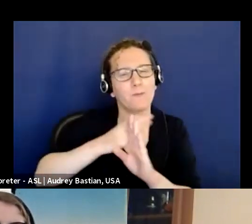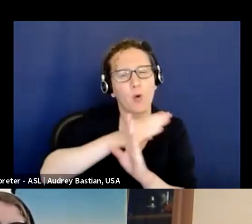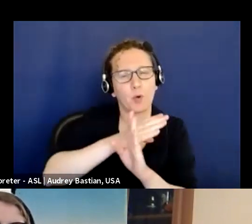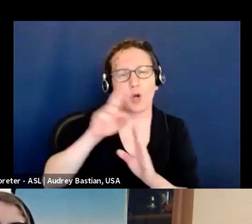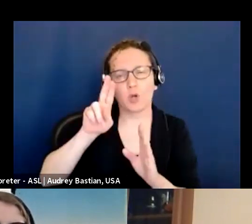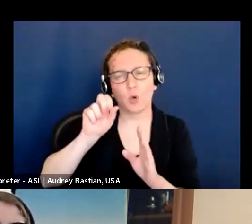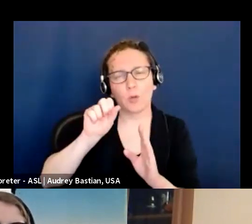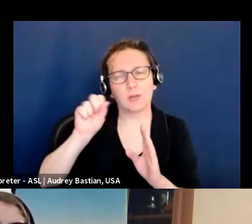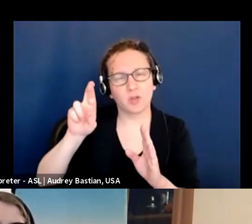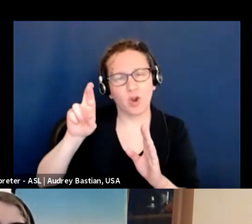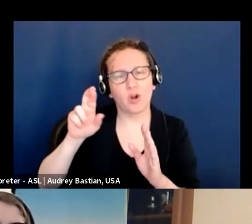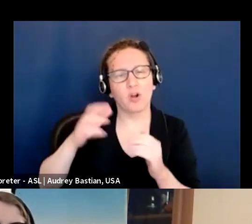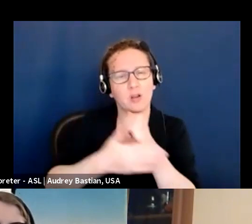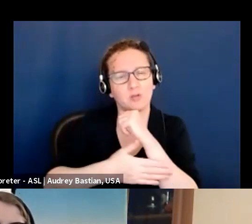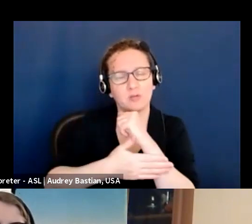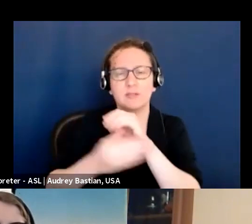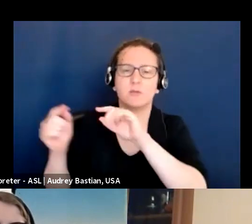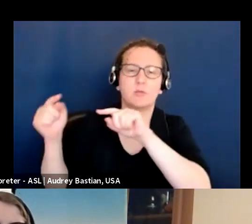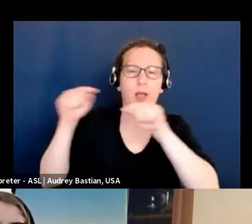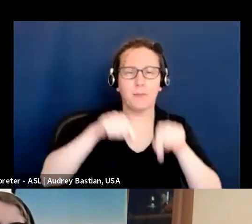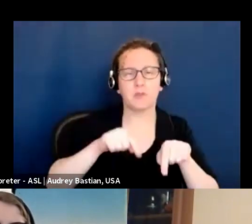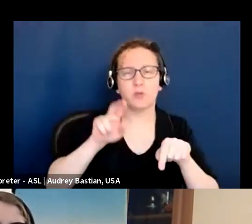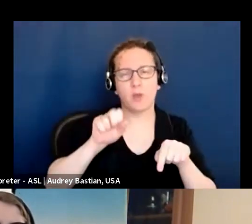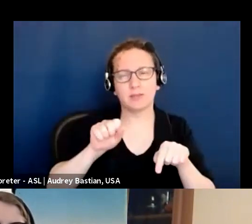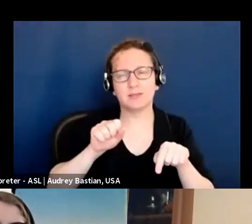a year in the United States at a U.S. high school. You talked a lot about volunteering though. Did